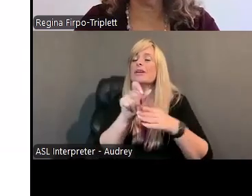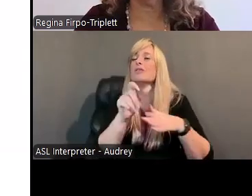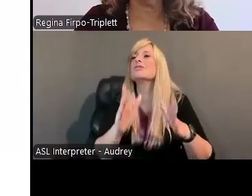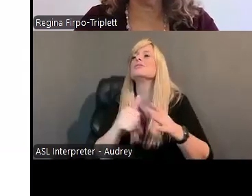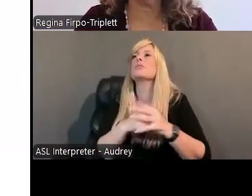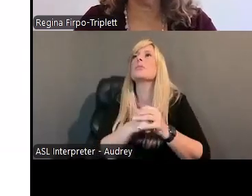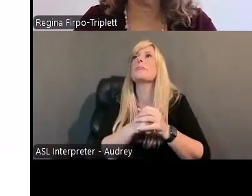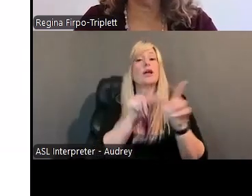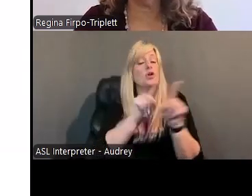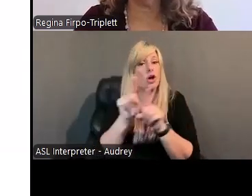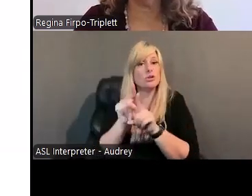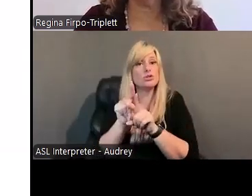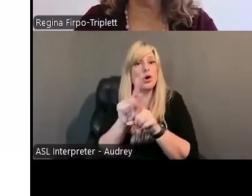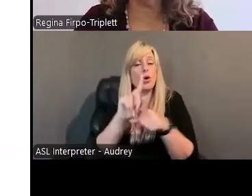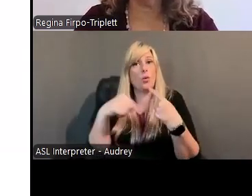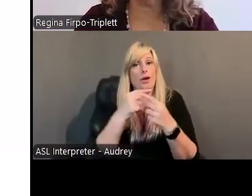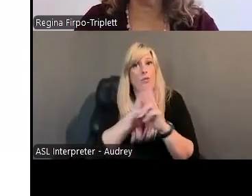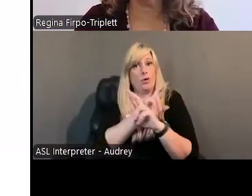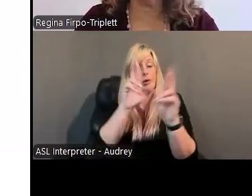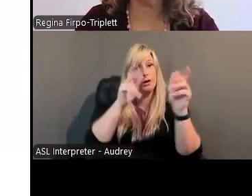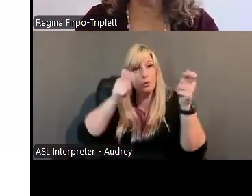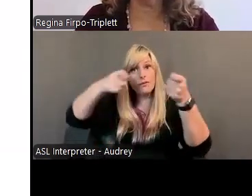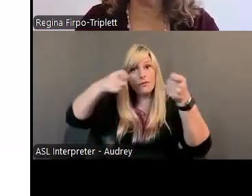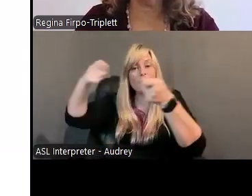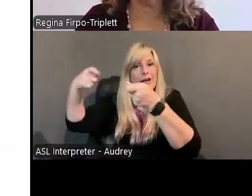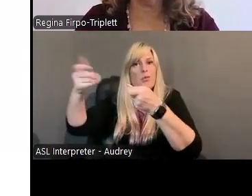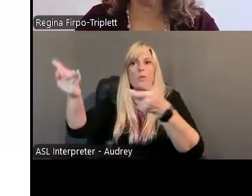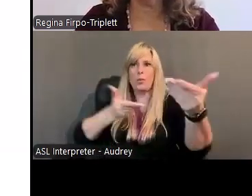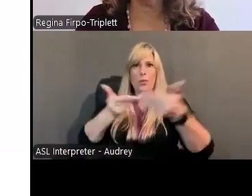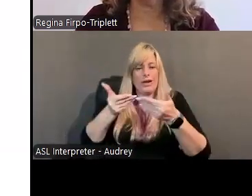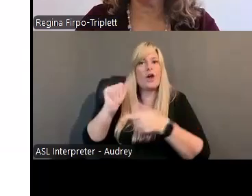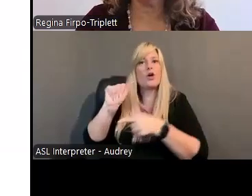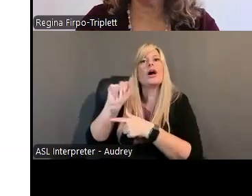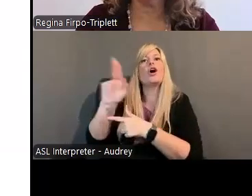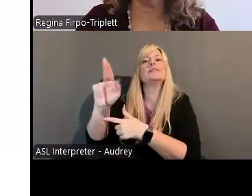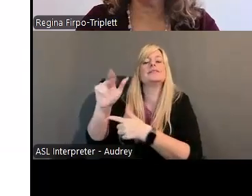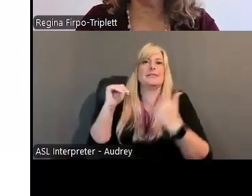when we went on to film the videos, we also hired a majority of autistic actors to portray